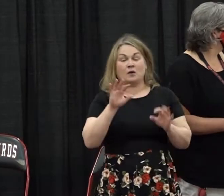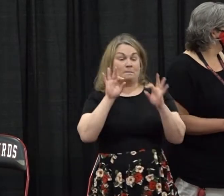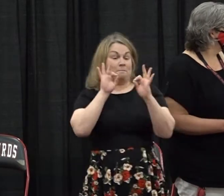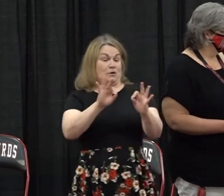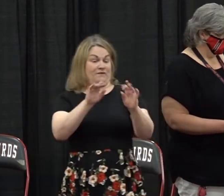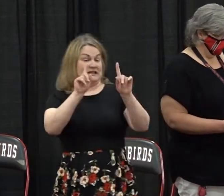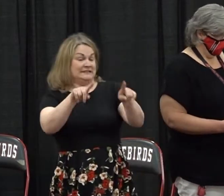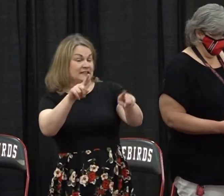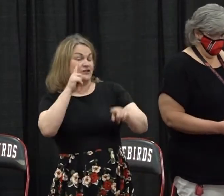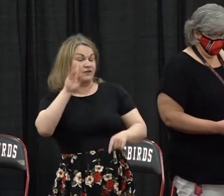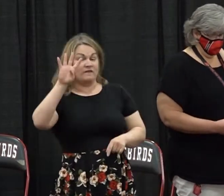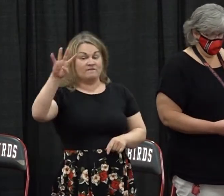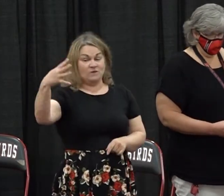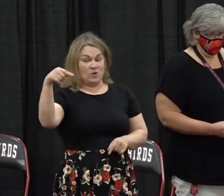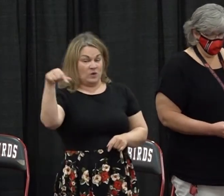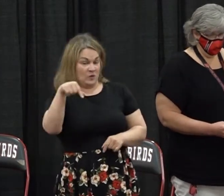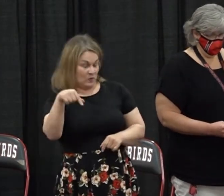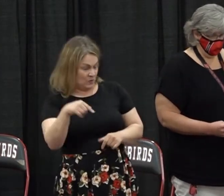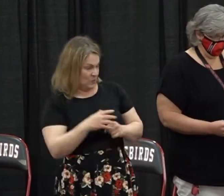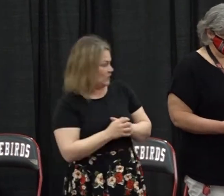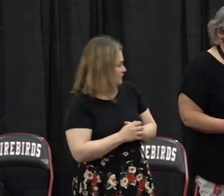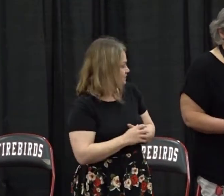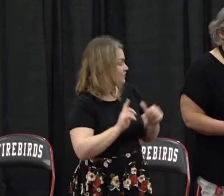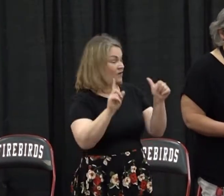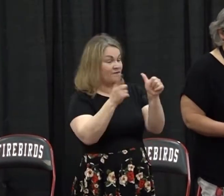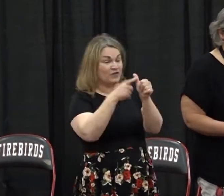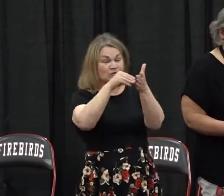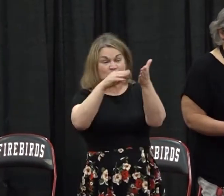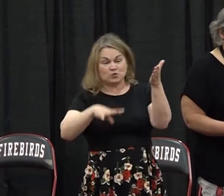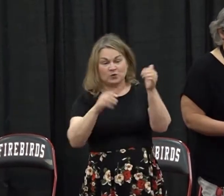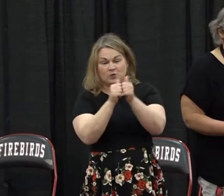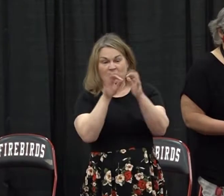We'll be starting with the fourth quarter perfect attendance.